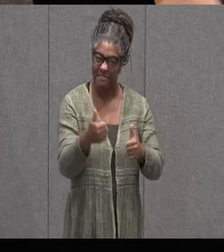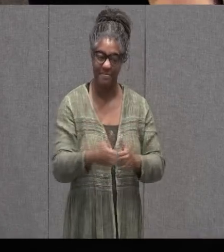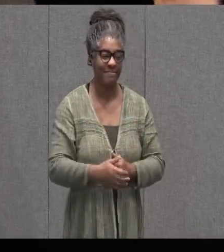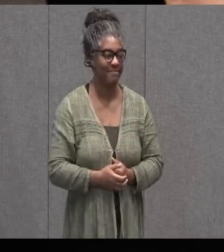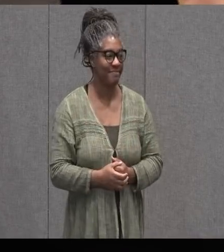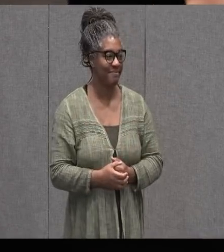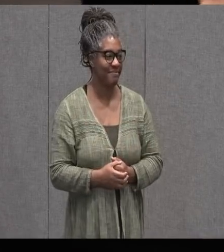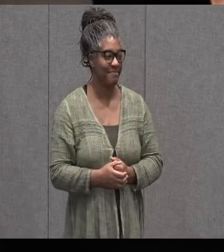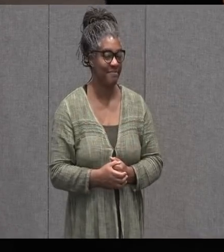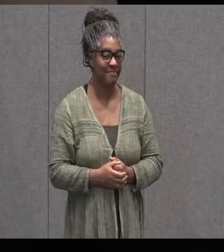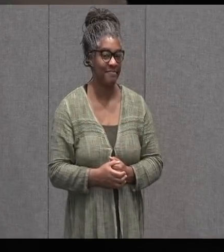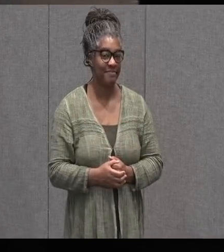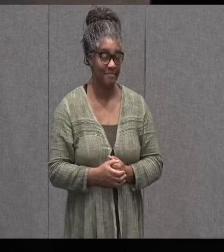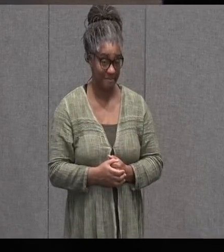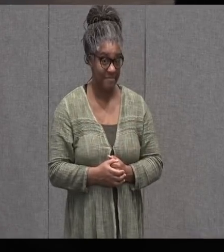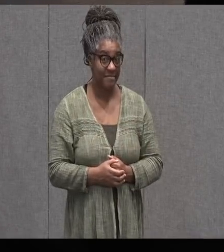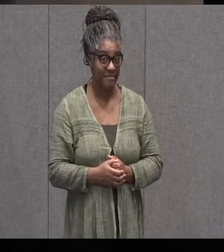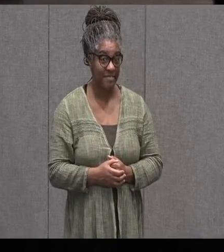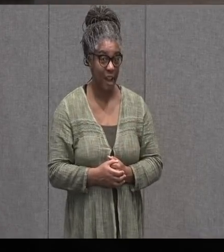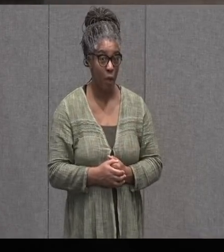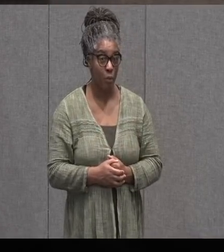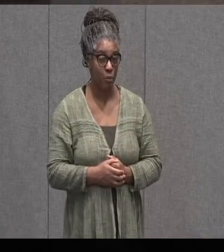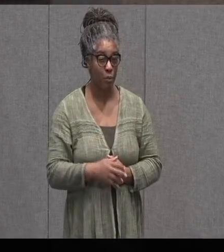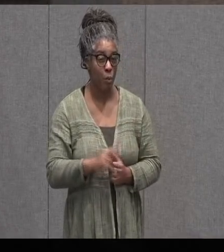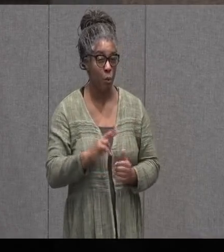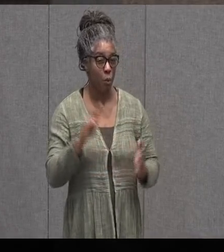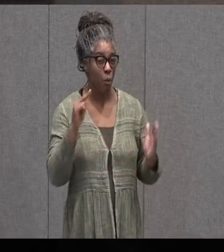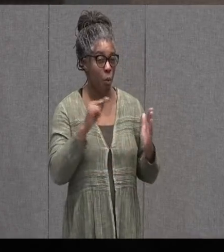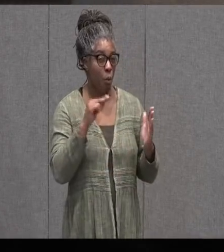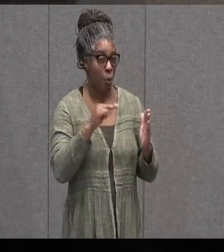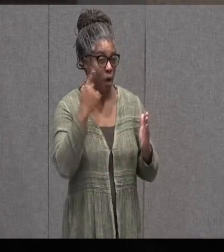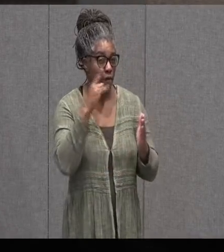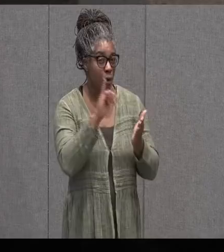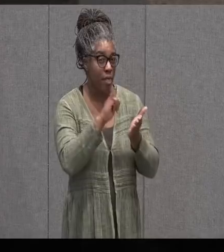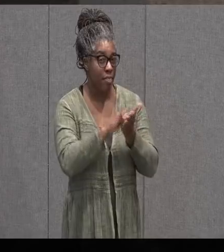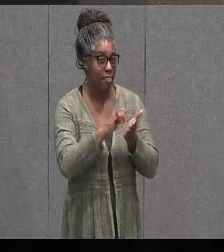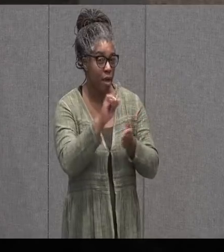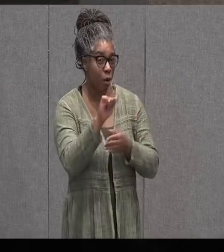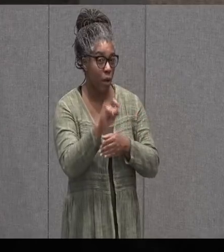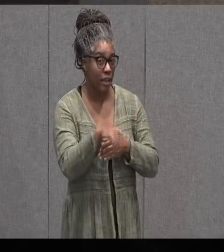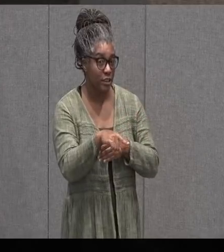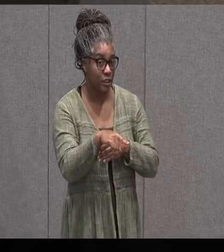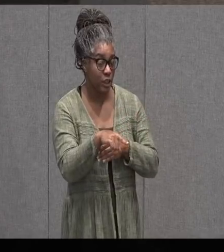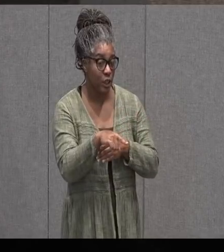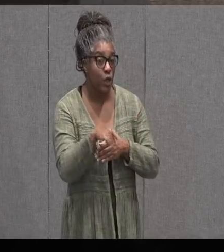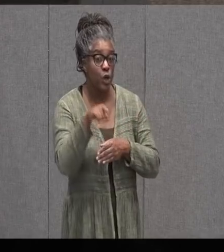Listen for that question in the story. You will read that part aloud with me.